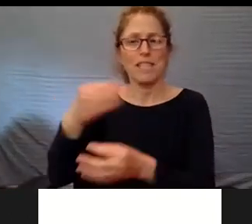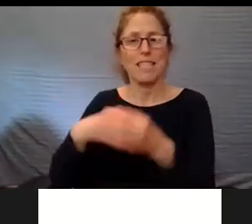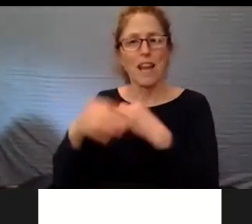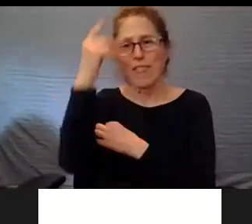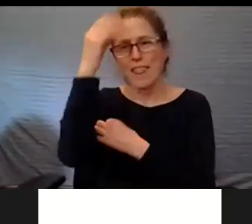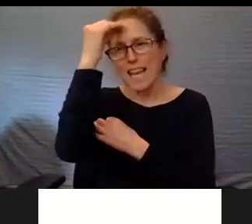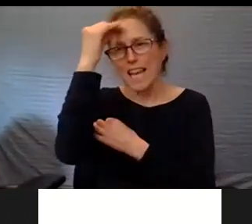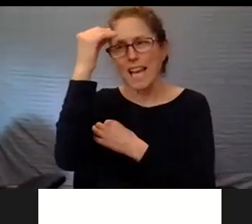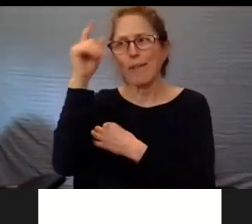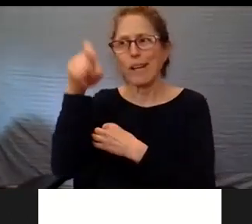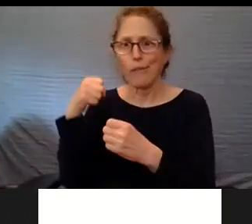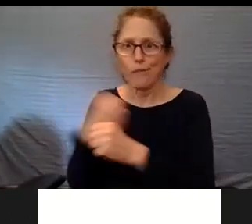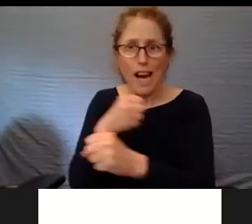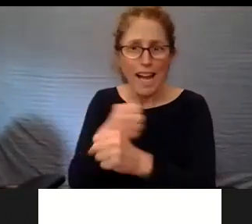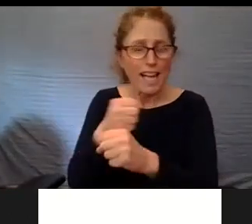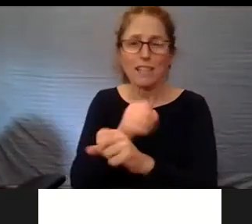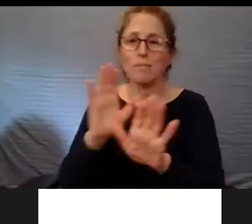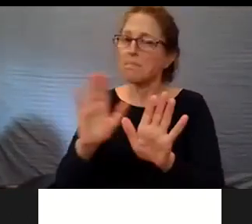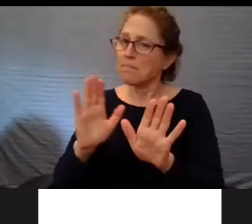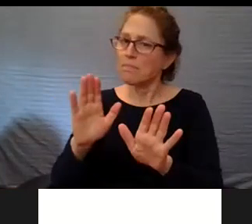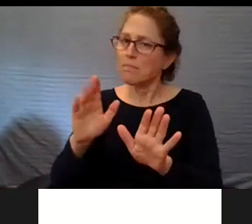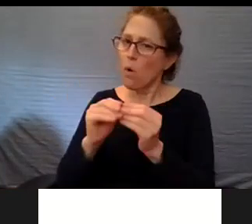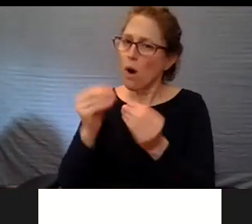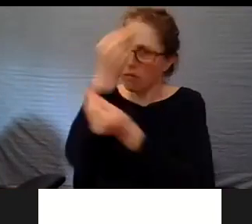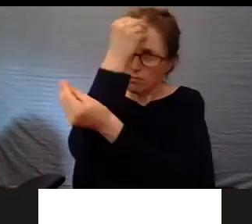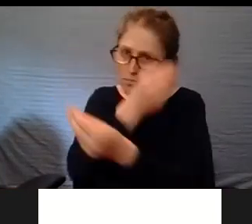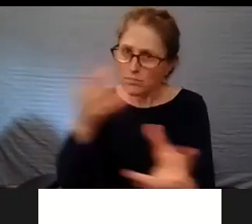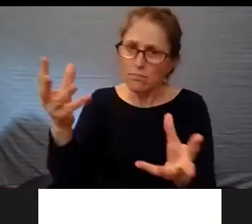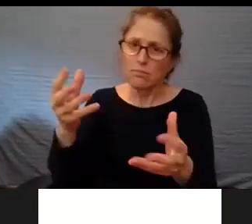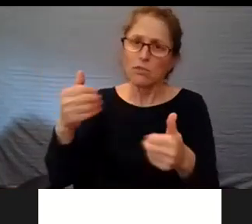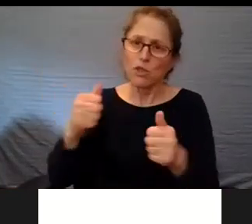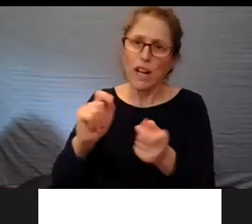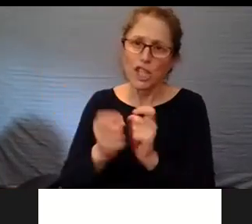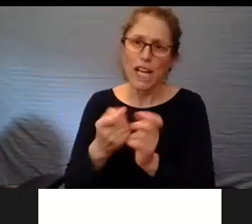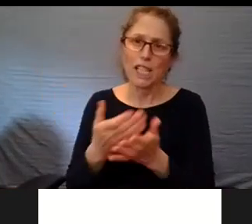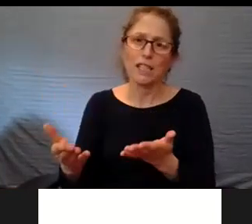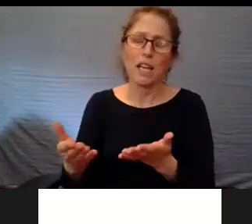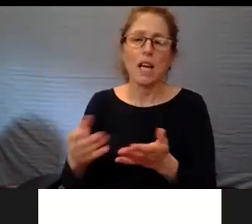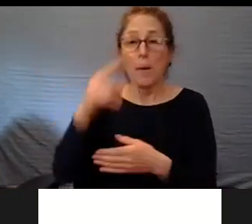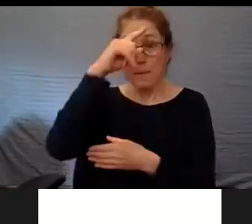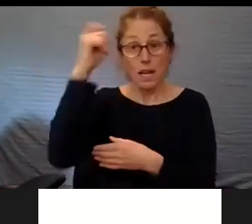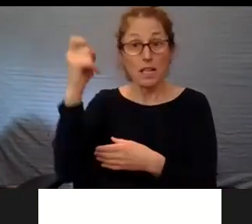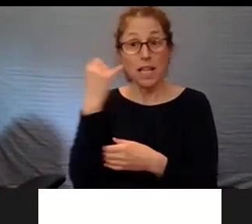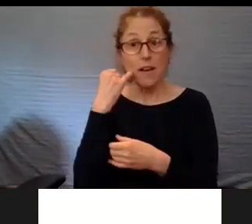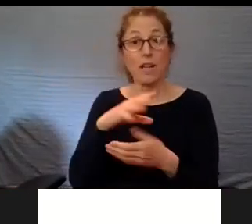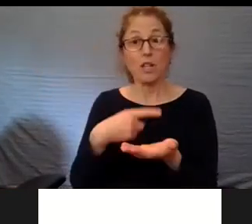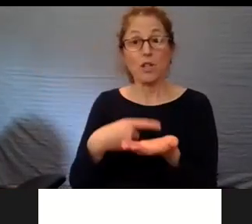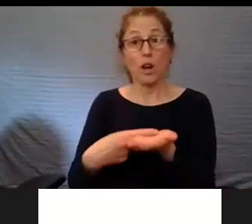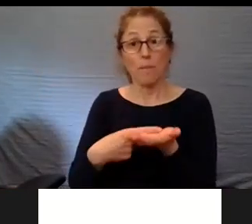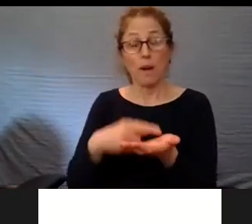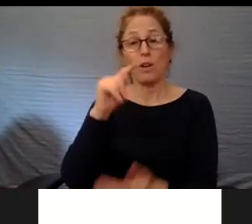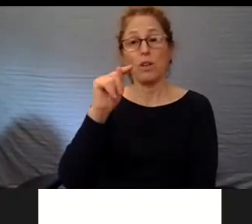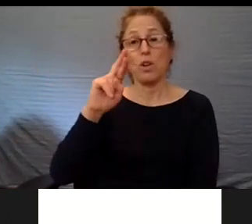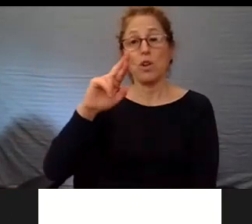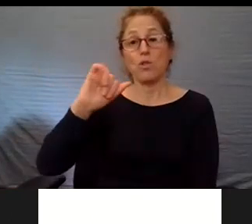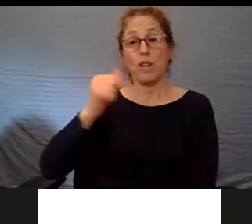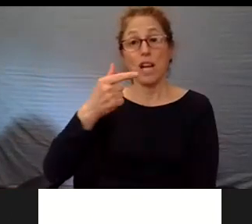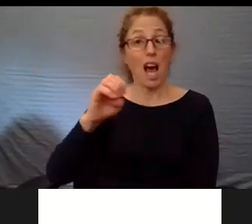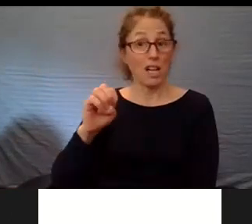And the reason is because when you talk about triage, there really is no good